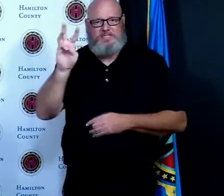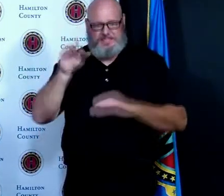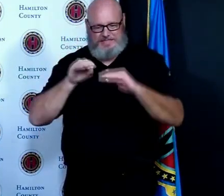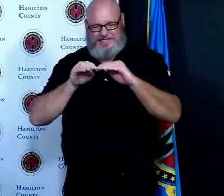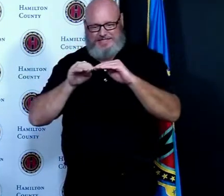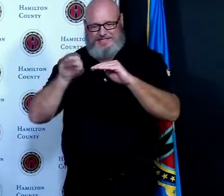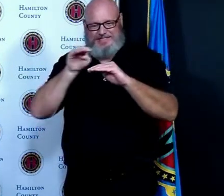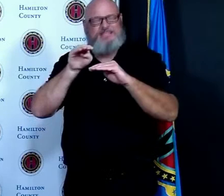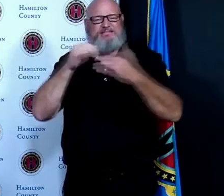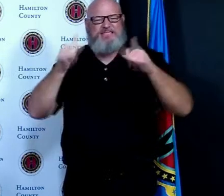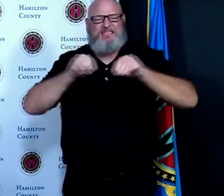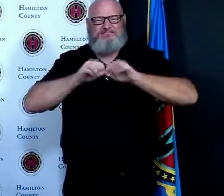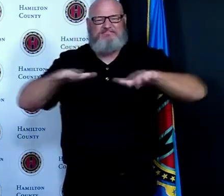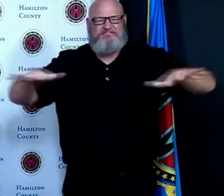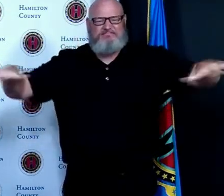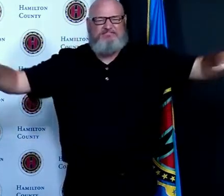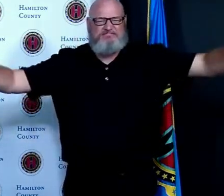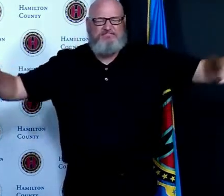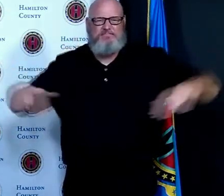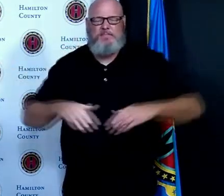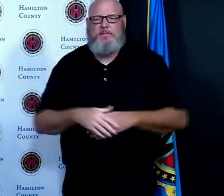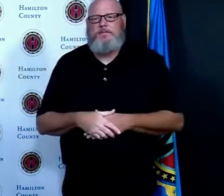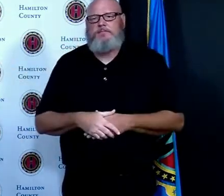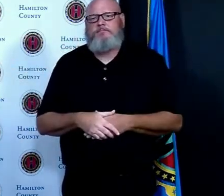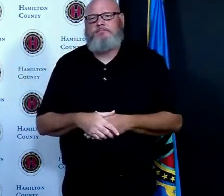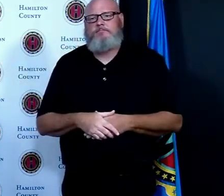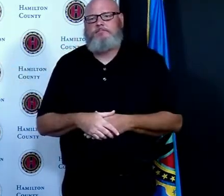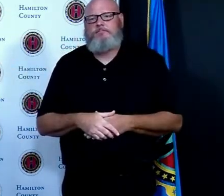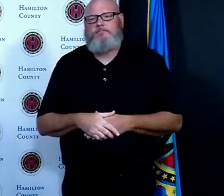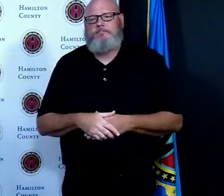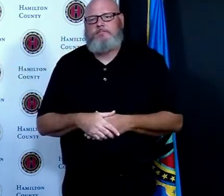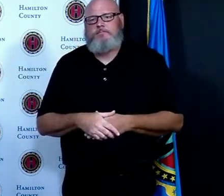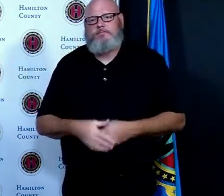those are the things that we need to do if we want to get Covid-19 back in control in our community